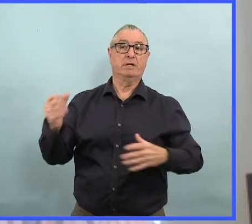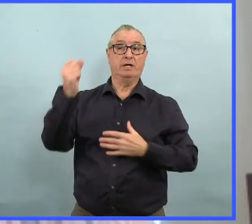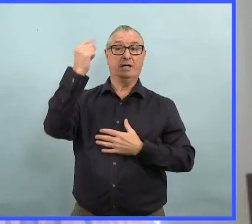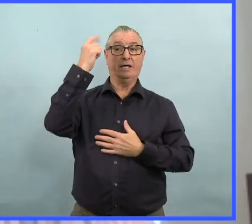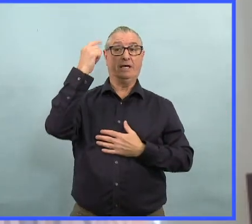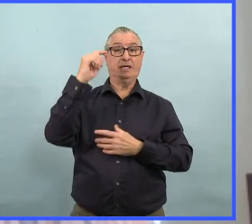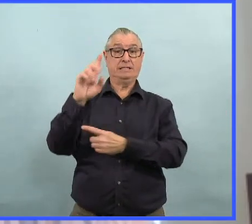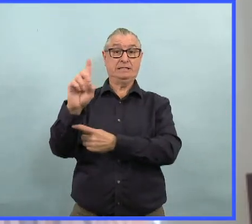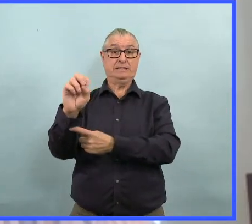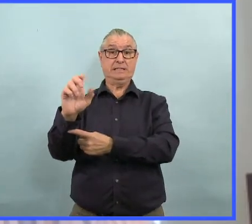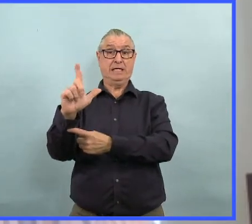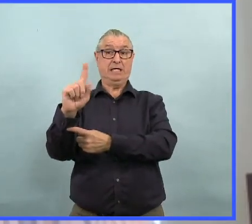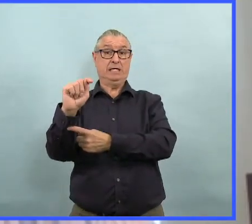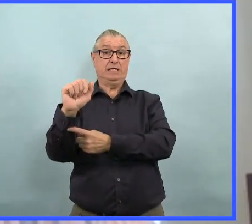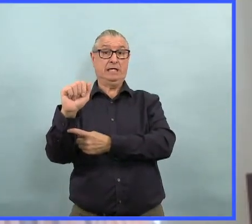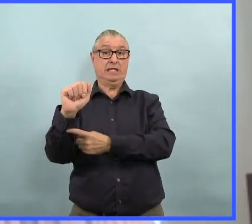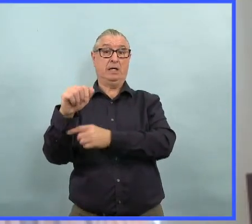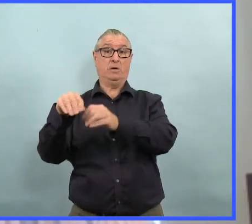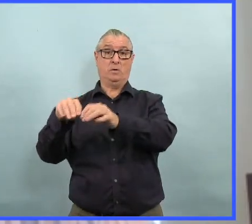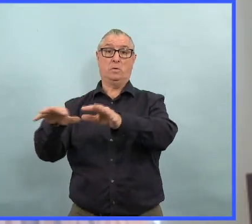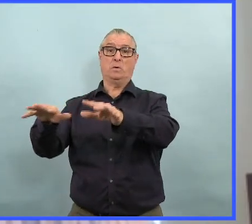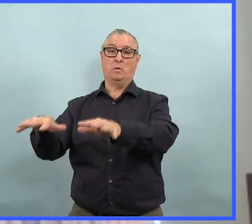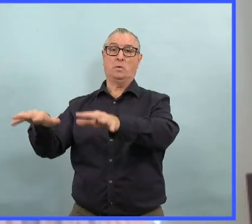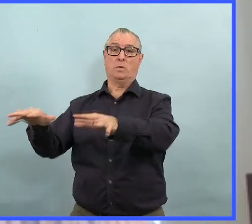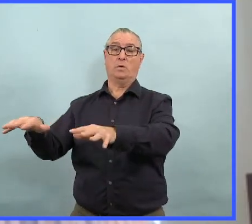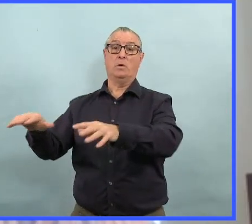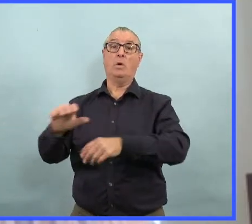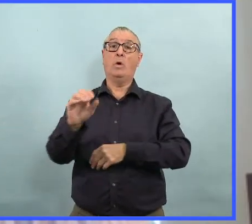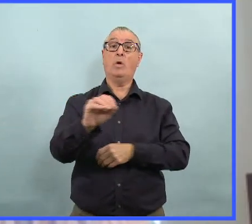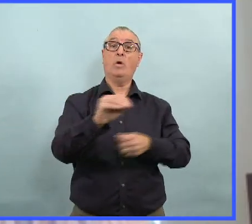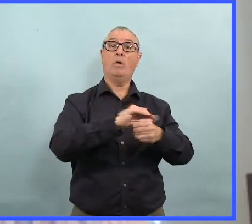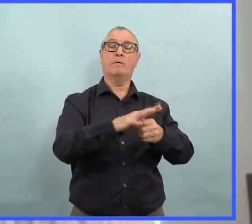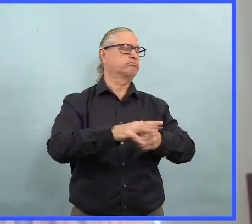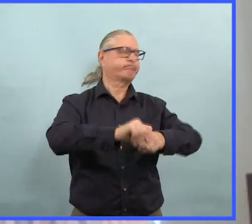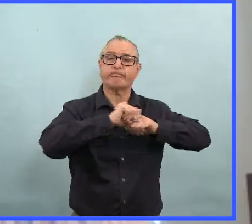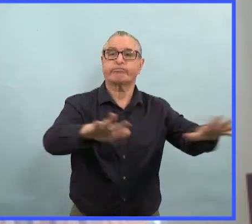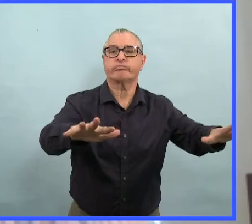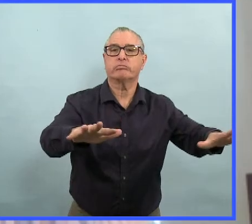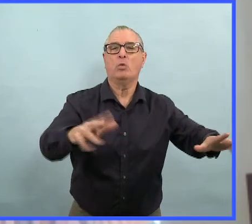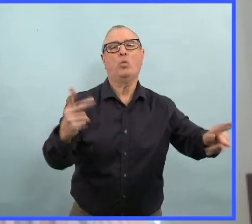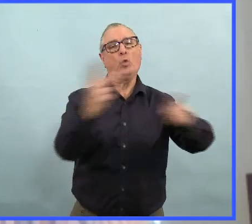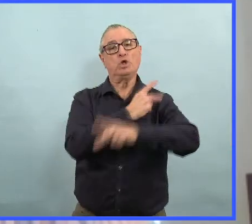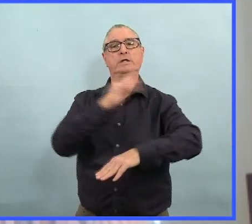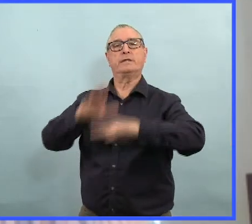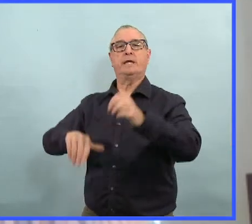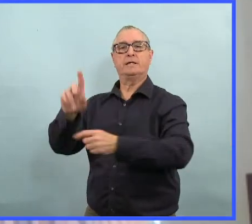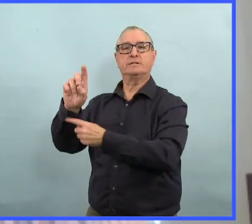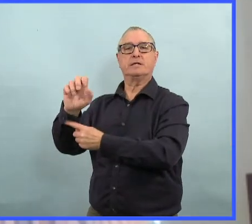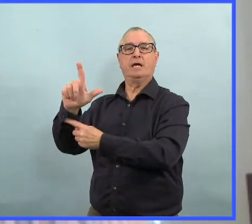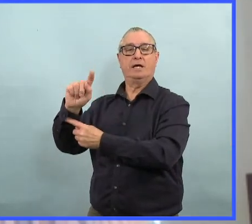um and it's transmitted in in much the same manner um with uh indoor uh contact